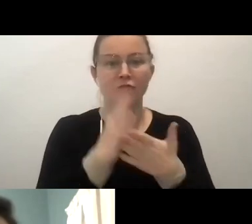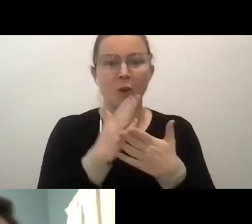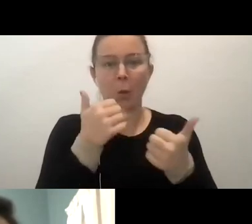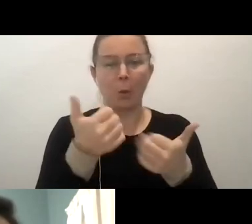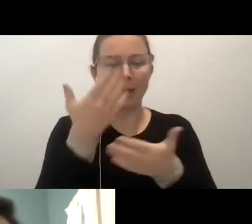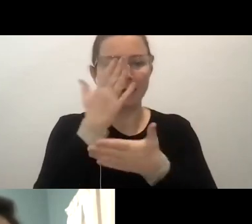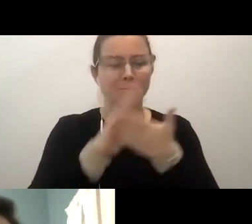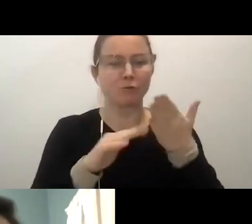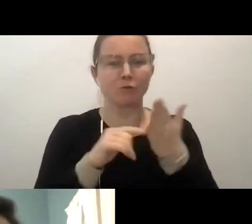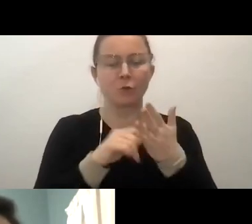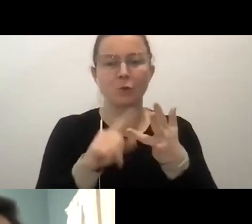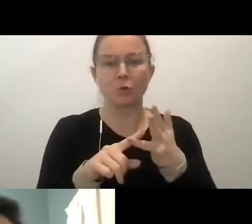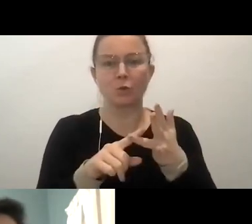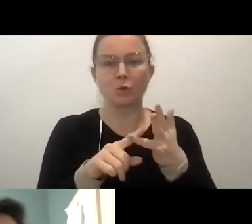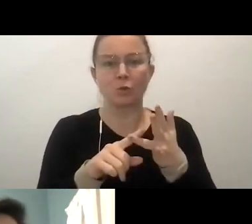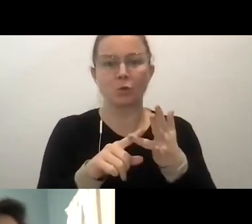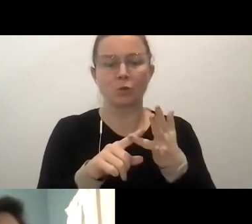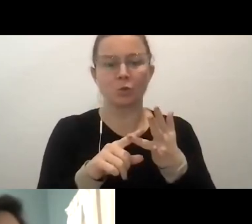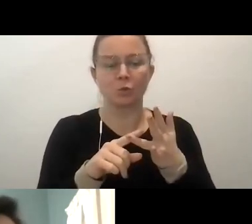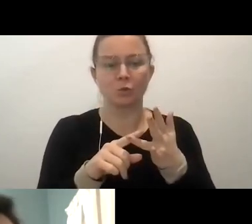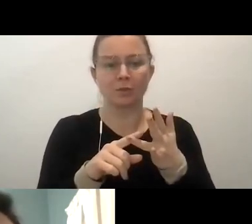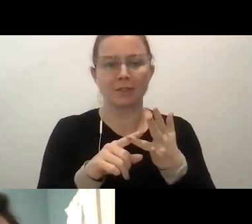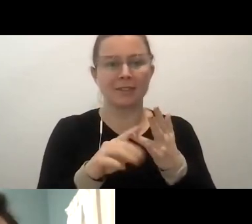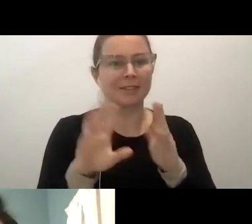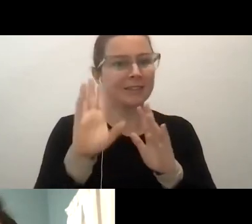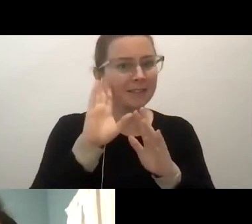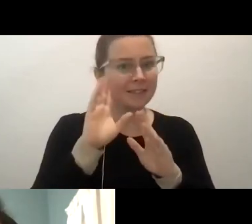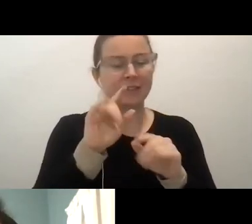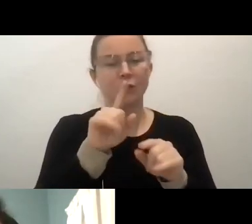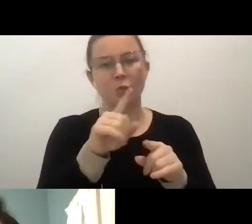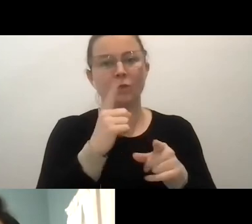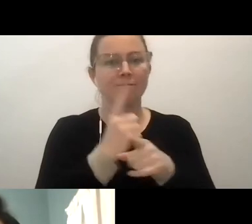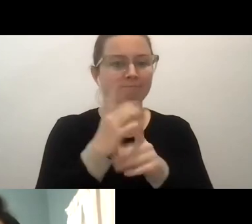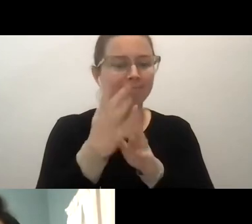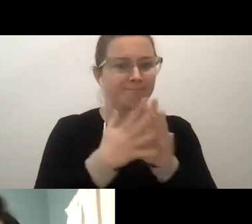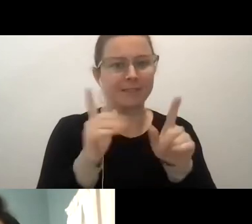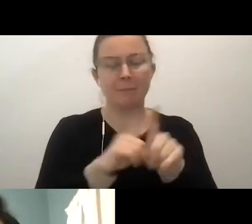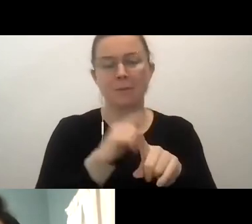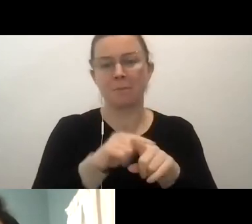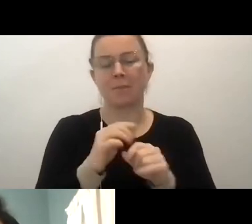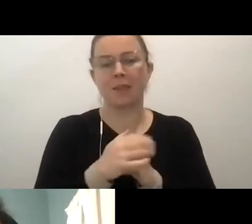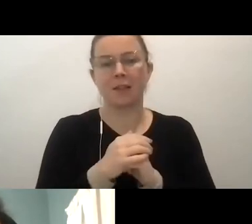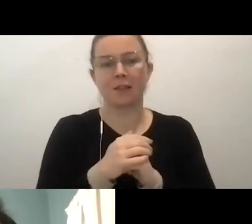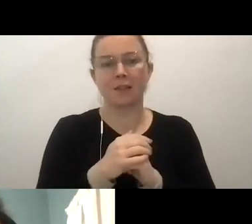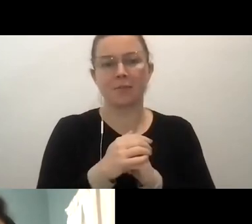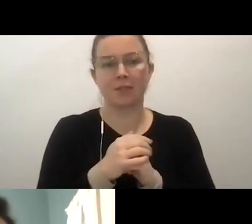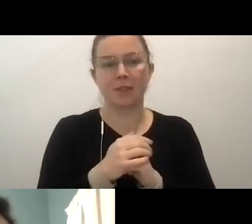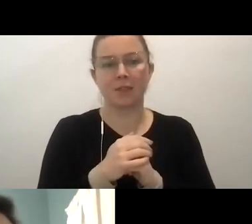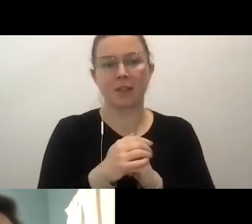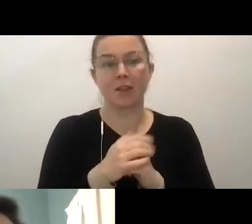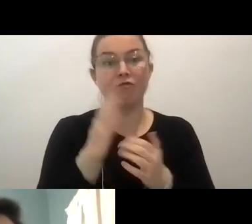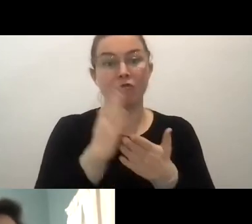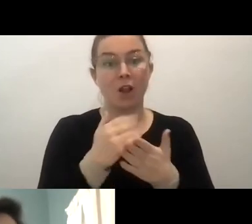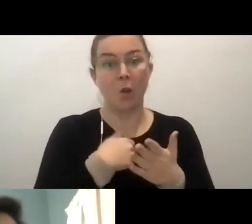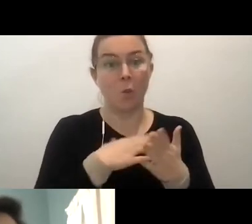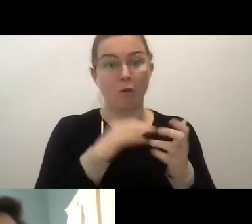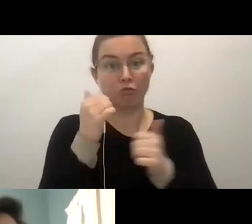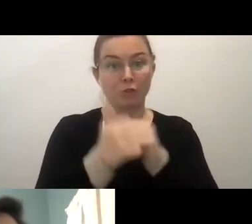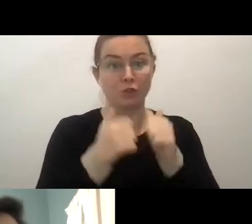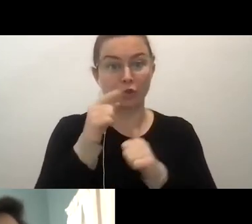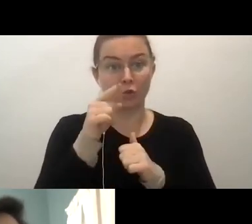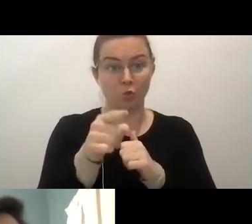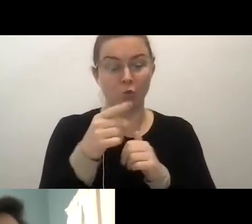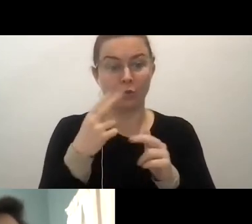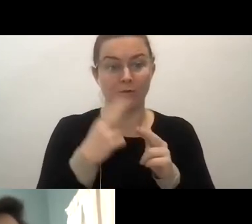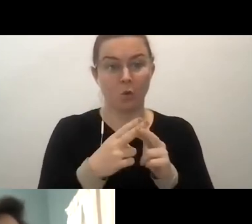to both see and hear at the same time and I really want to congratulate you for,